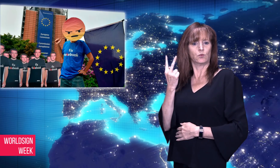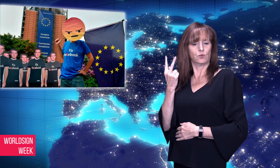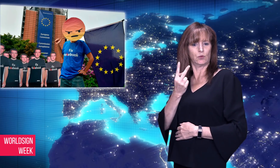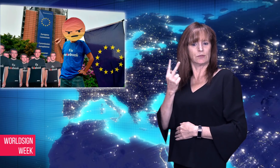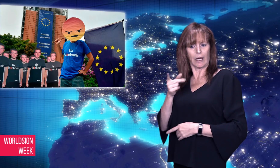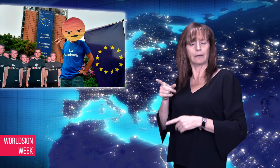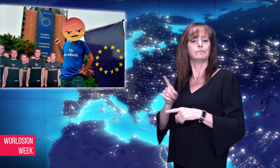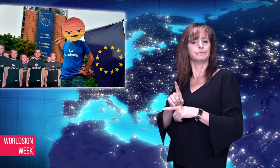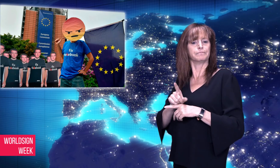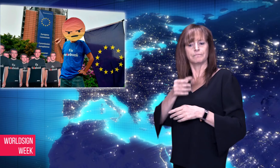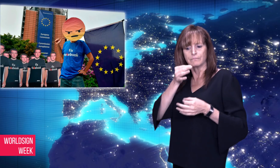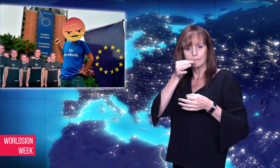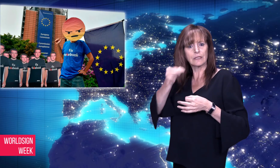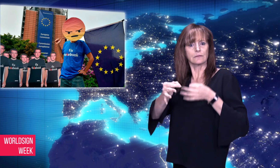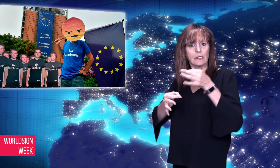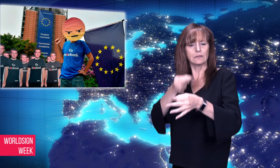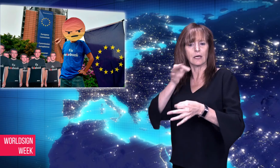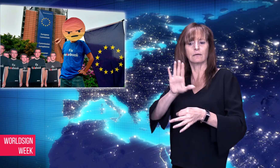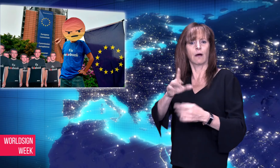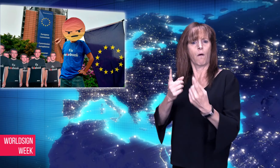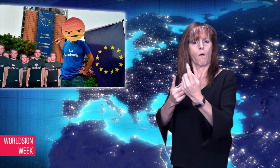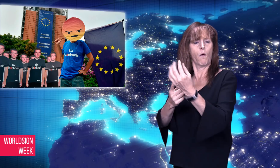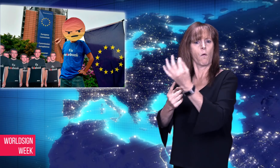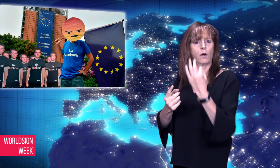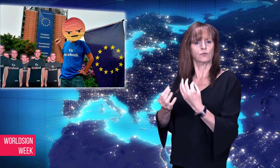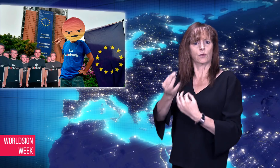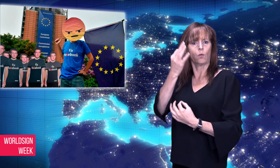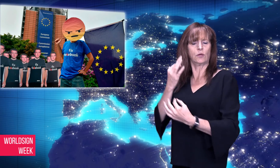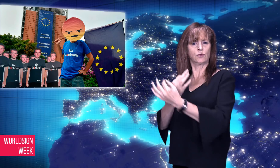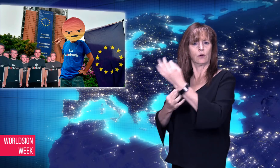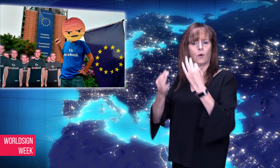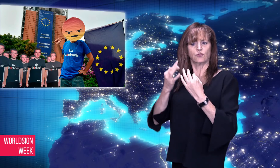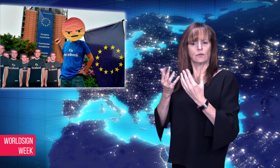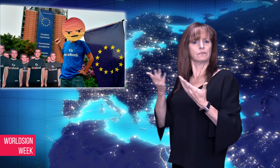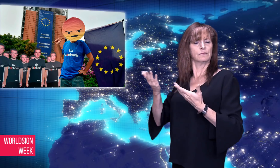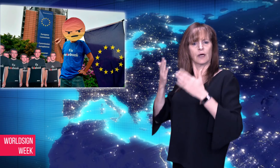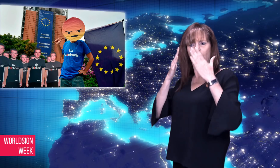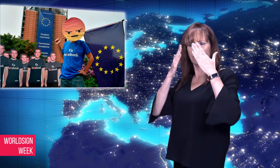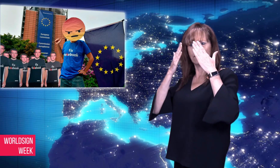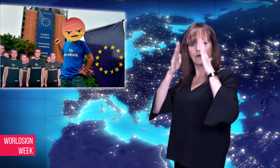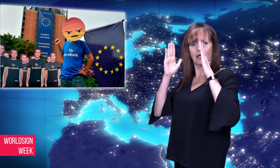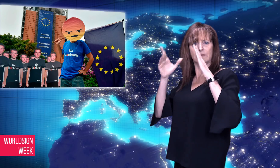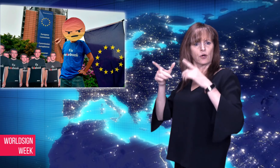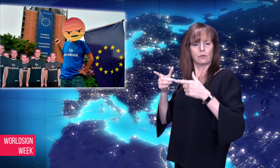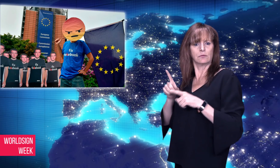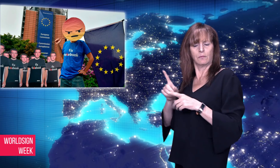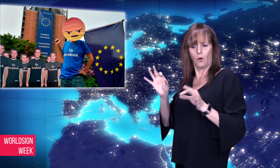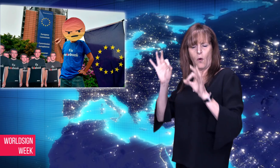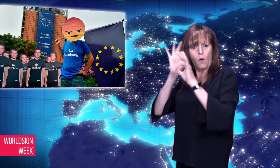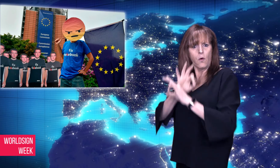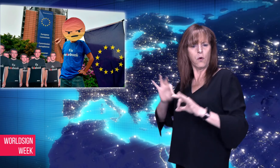European Union parliament on Tuesday to answer their questions about